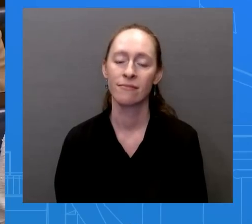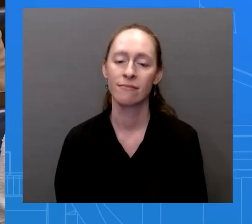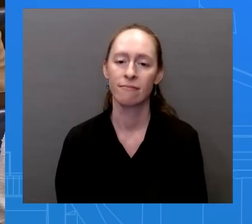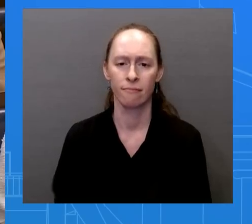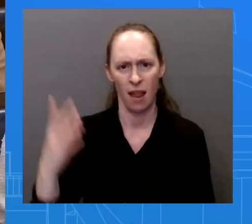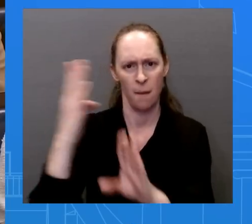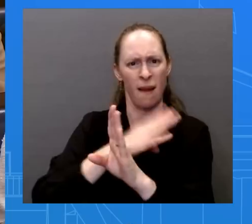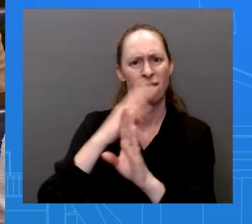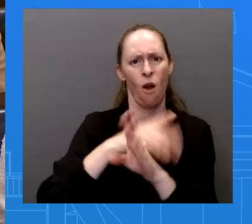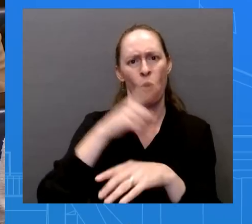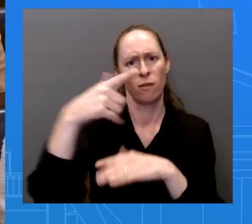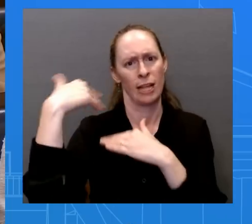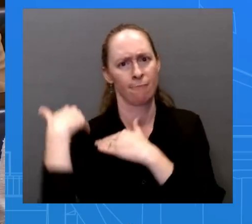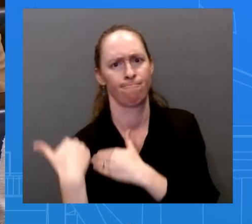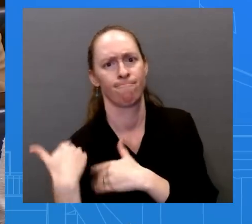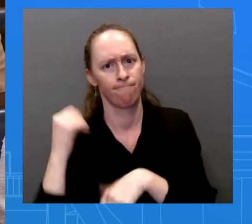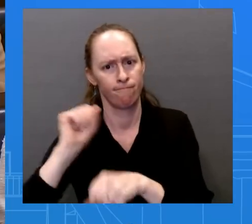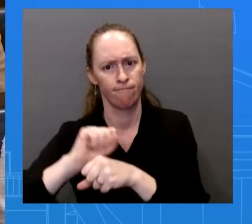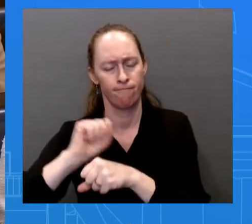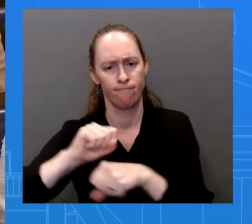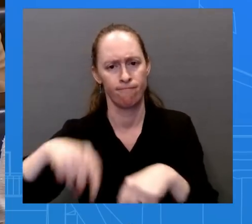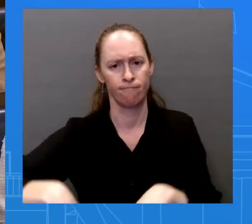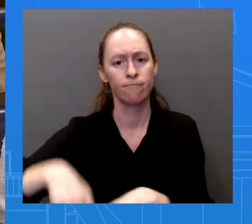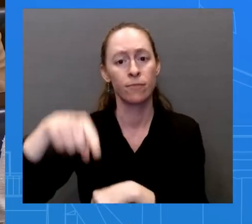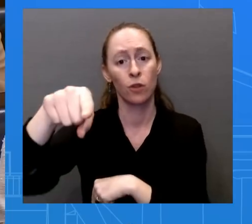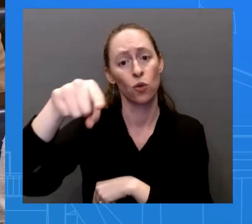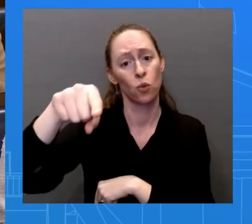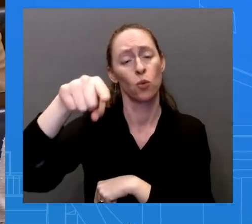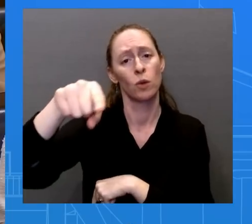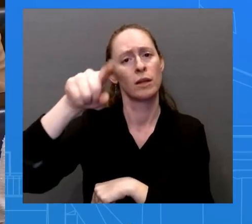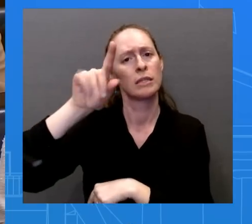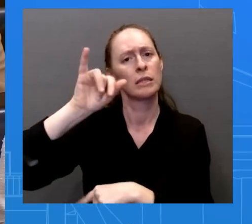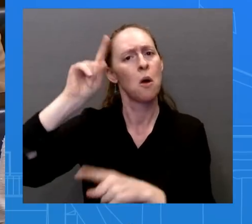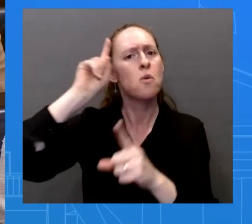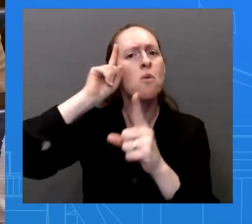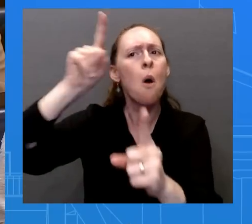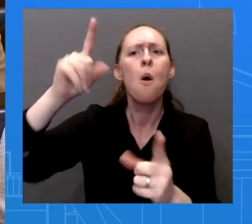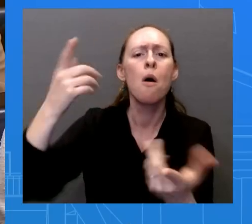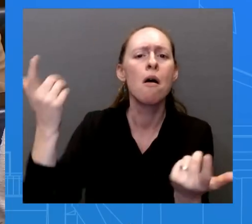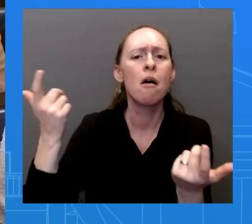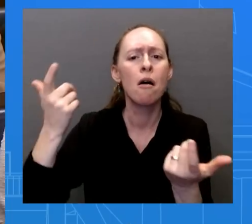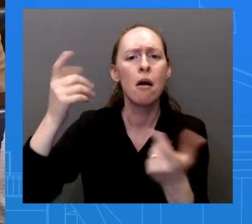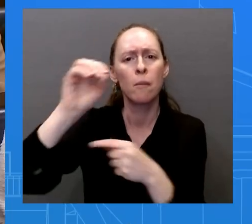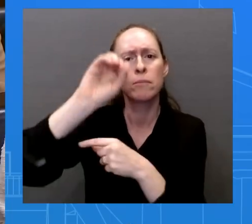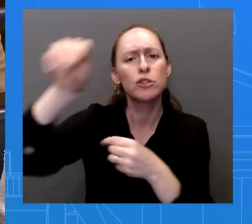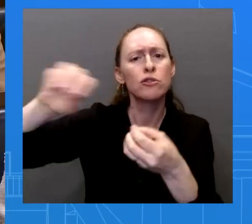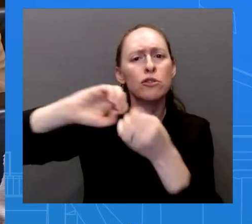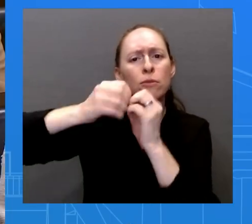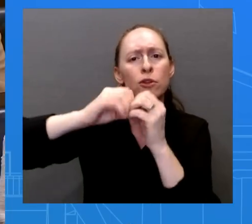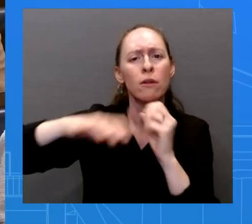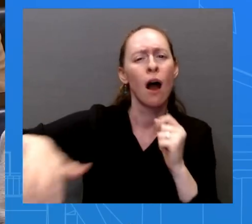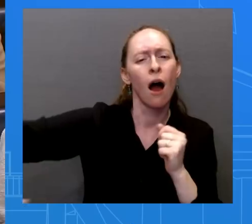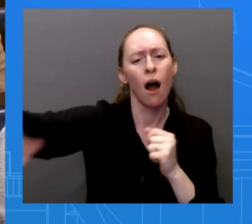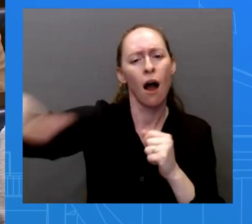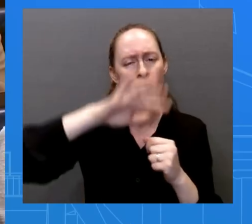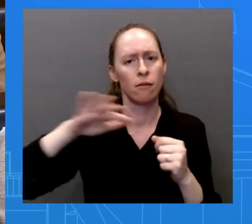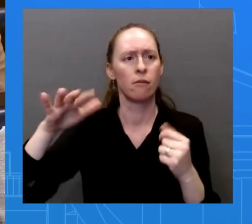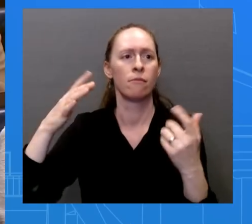that they wanted to get vaccinated was 70 percent. Right now, it's less than 4 percent of U.S. adults. I'm wondering -- around that number.